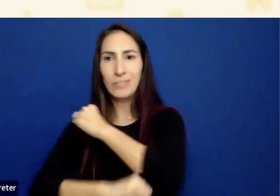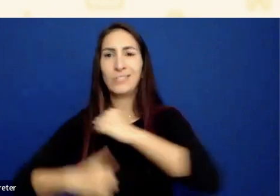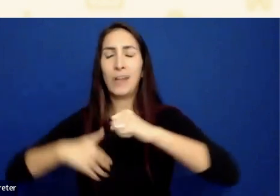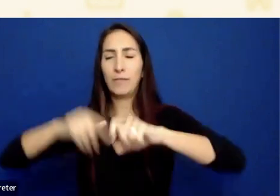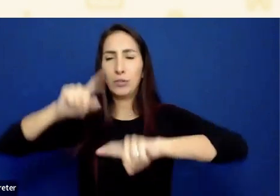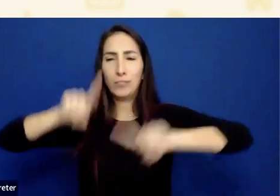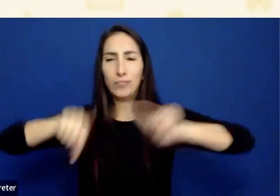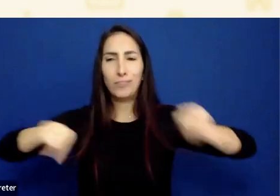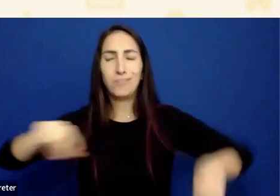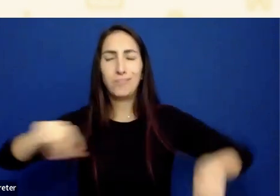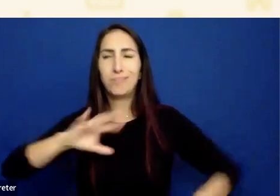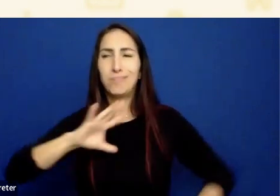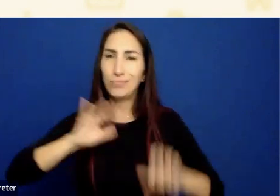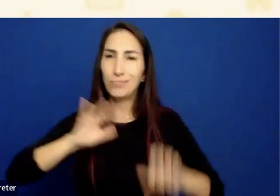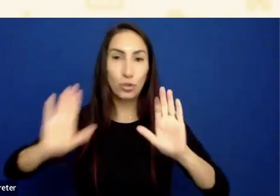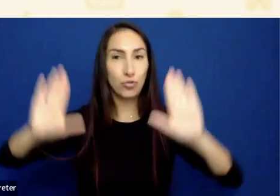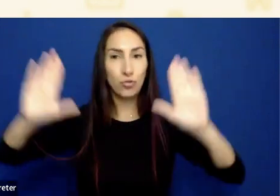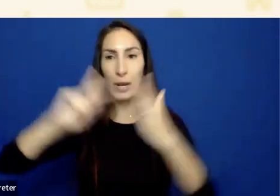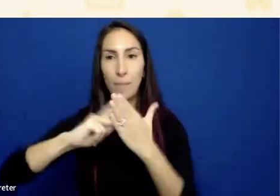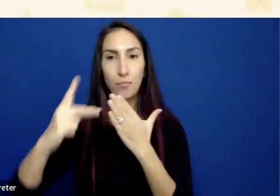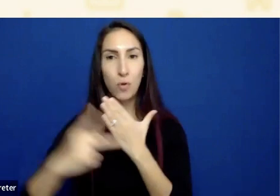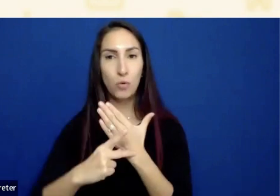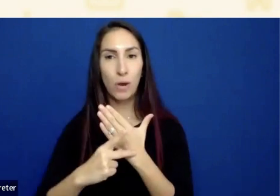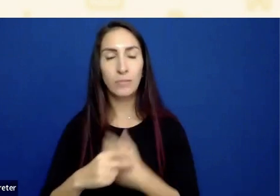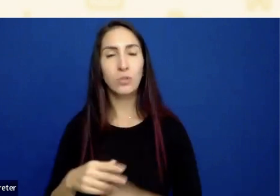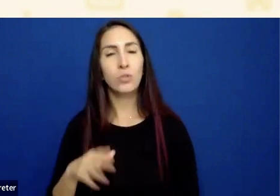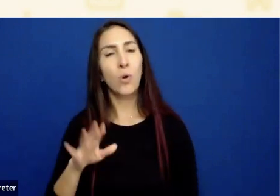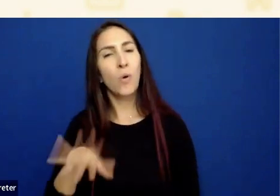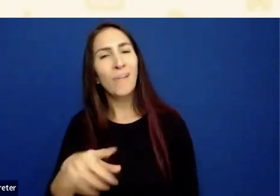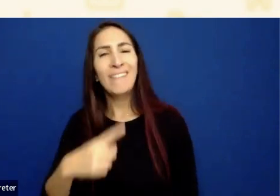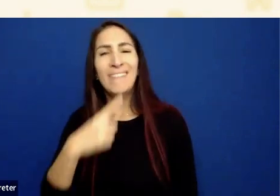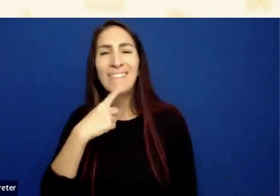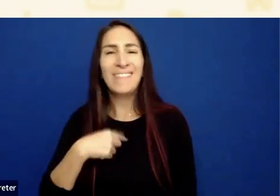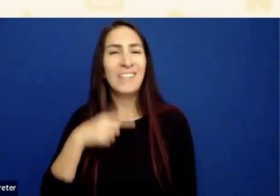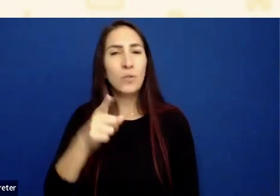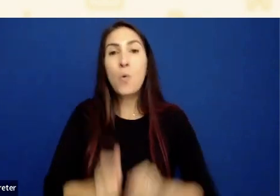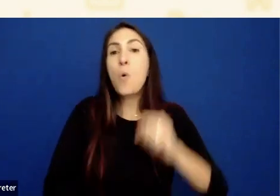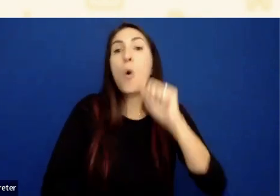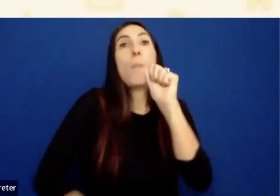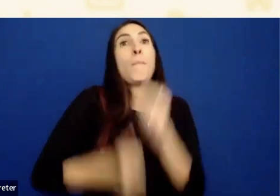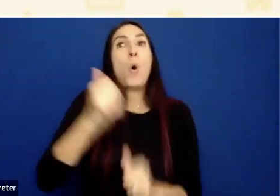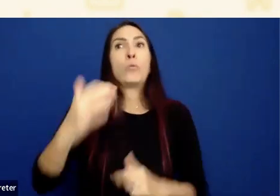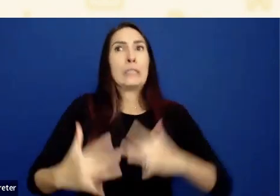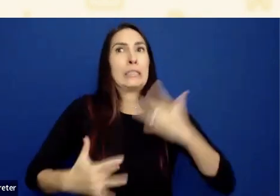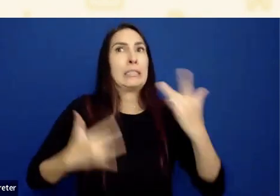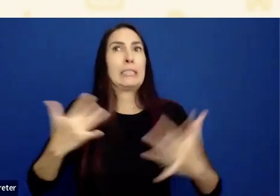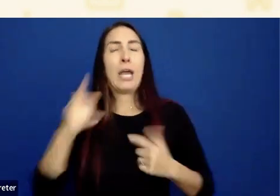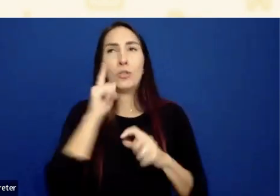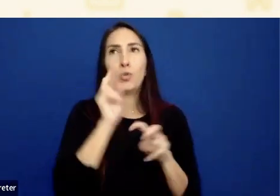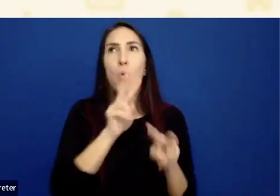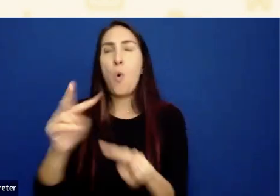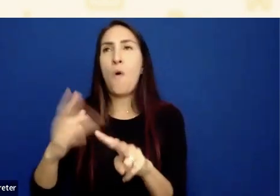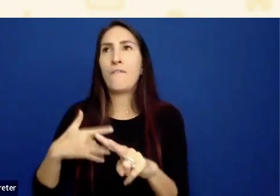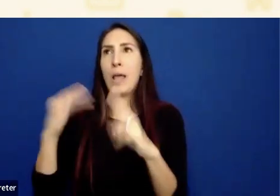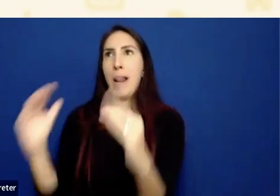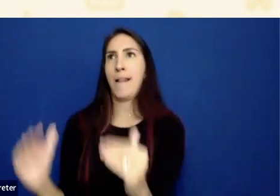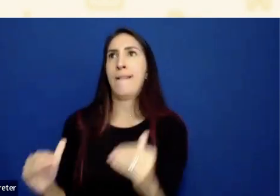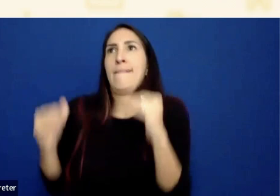What are you most excited about right now to try and, like, move digital accessibility forward with the foundation? Sure.